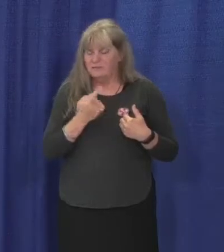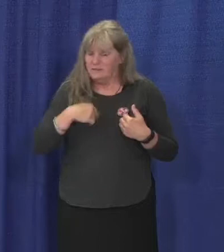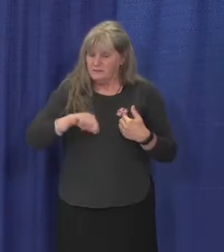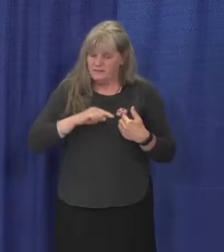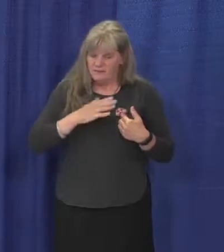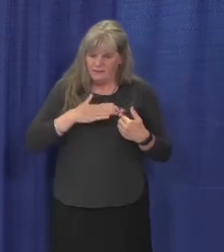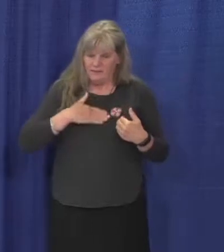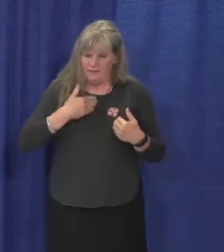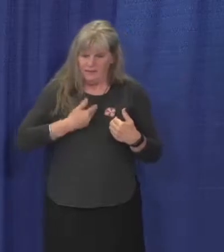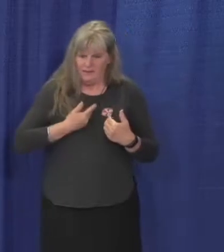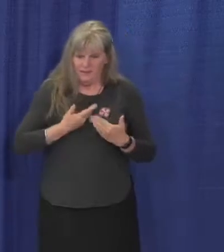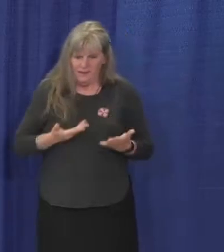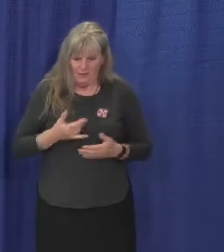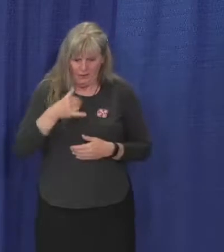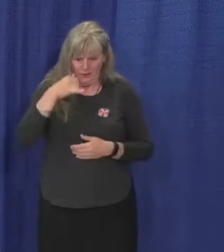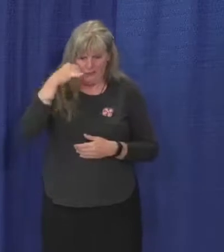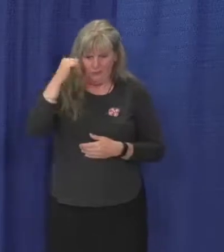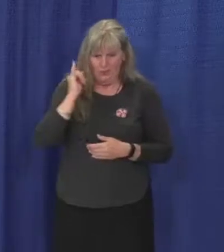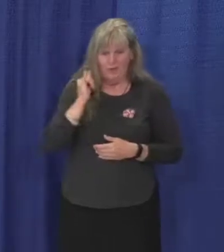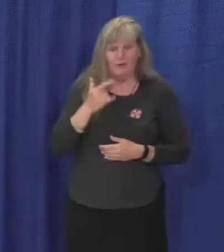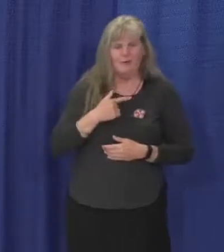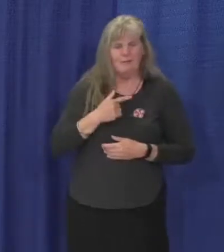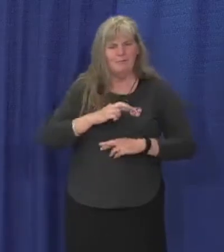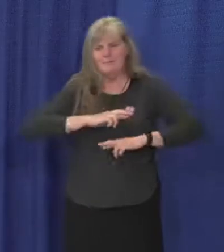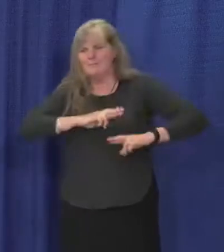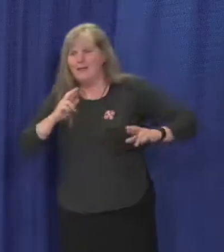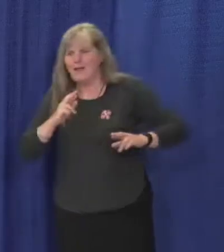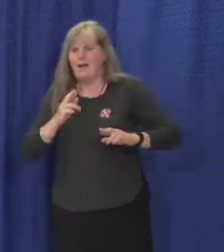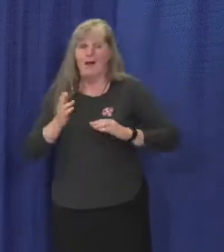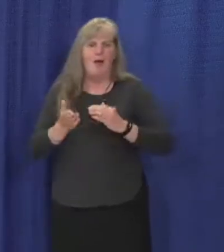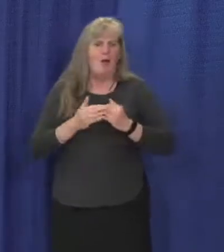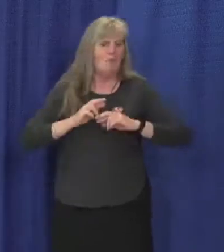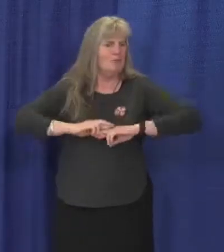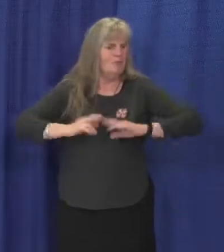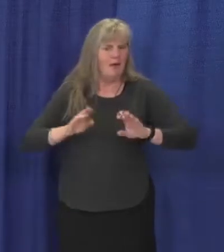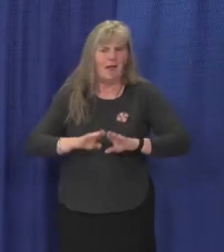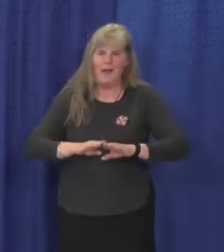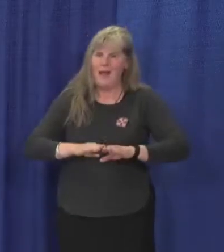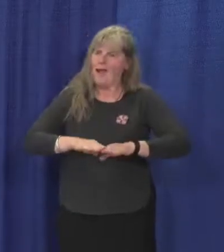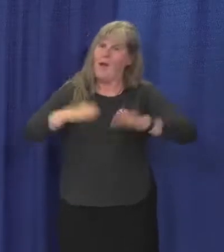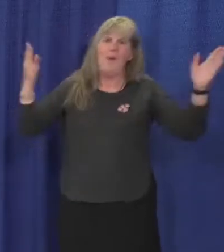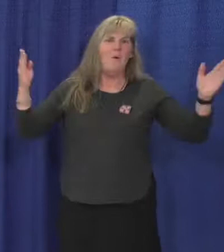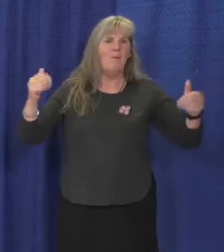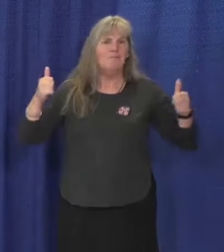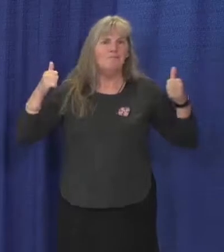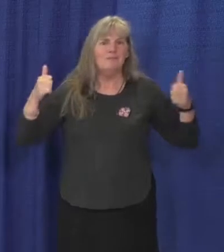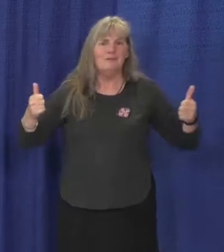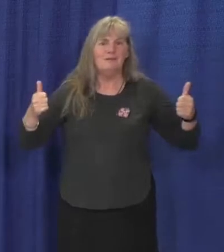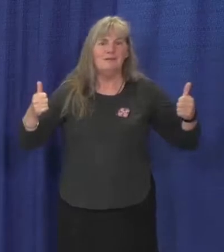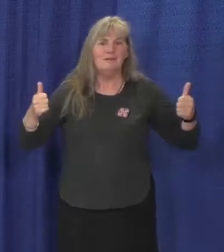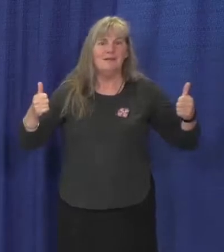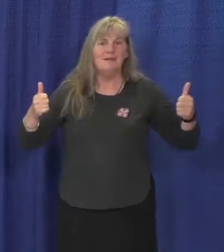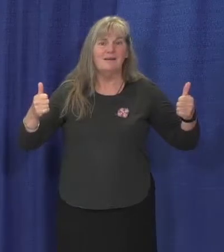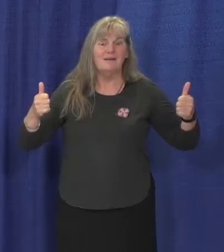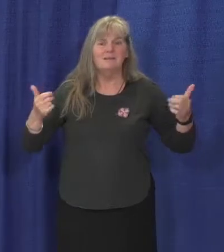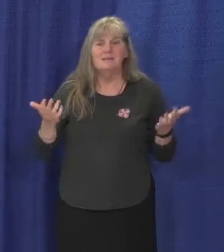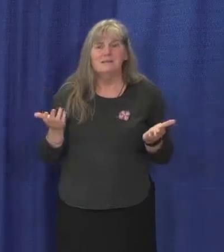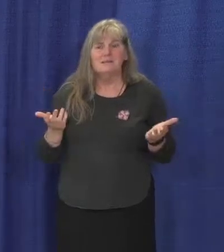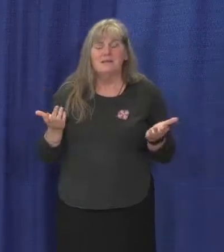And it is upsetting for us here in the territory because we were so close to lifting our final restrictions.